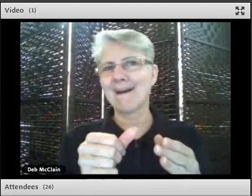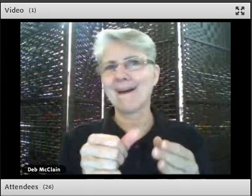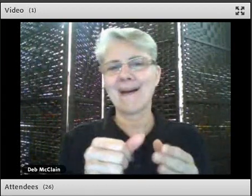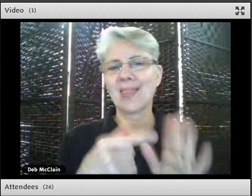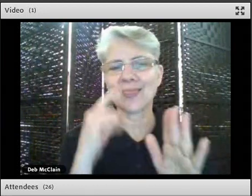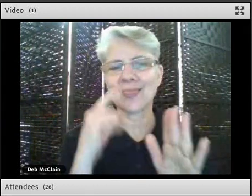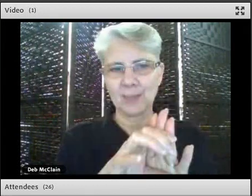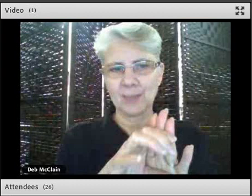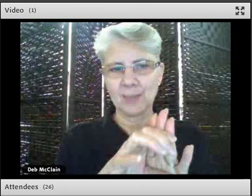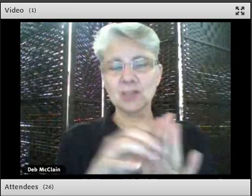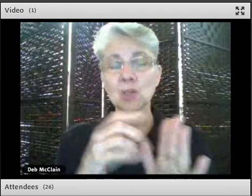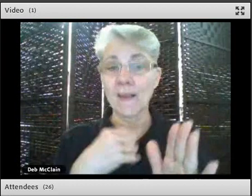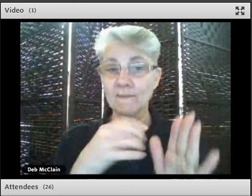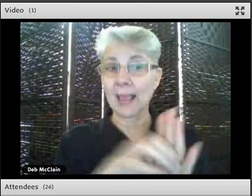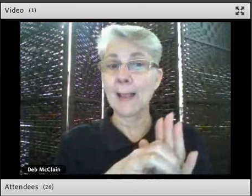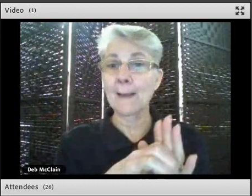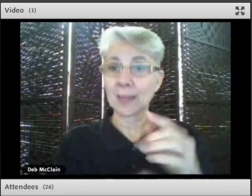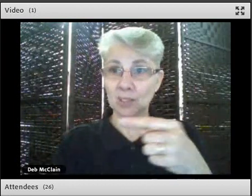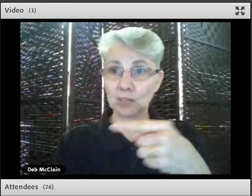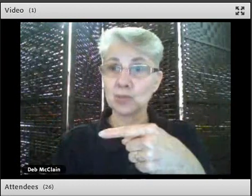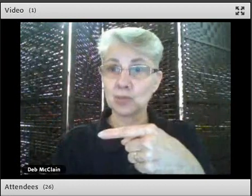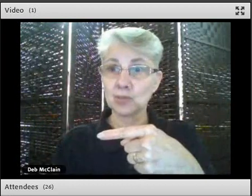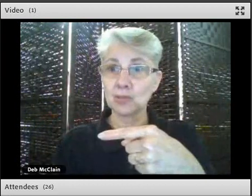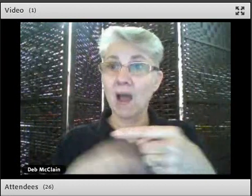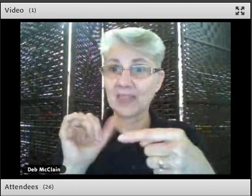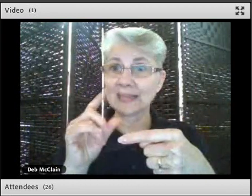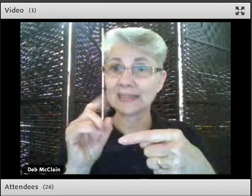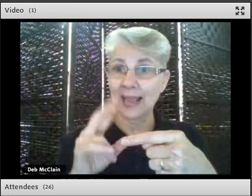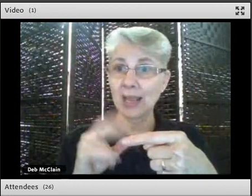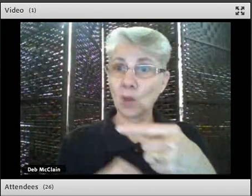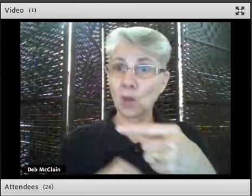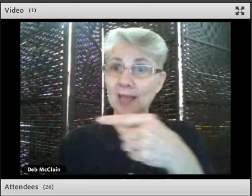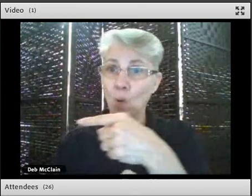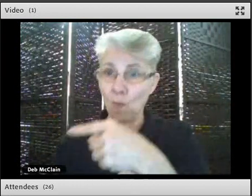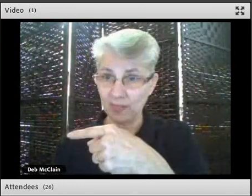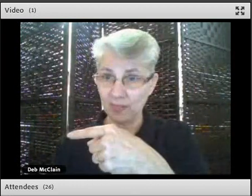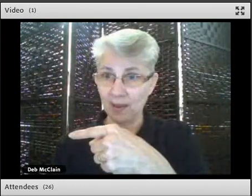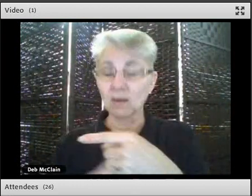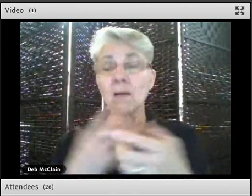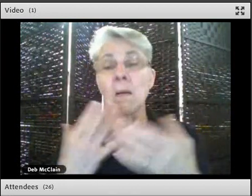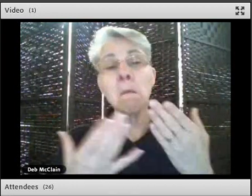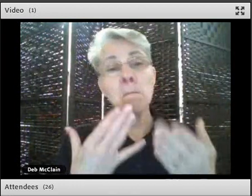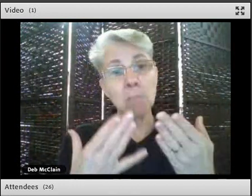to make use of that image instead, what we're really asked to do